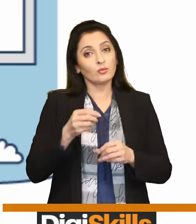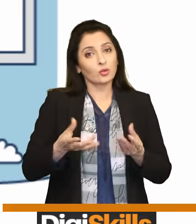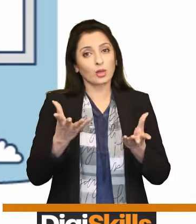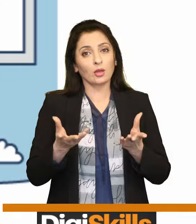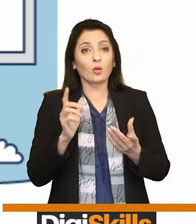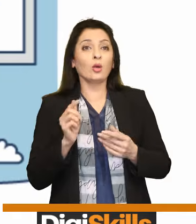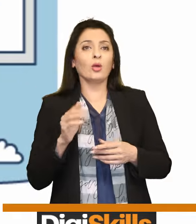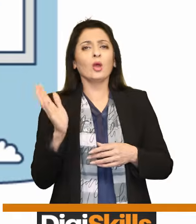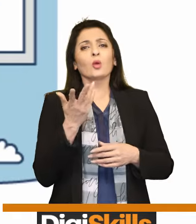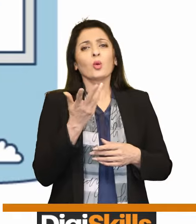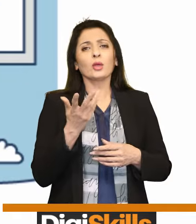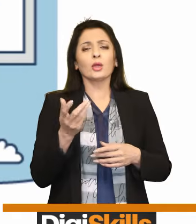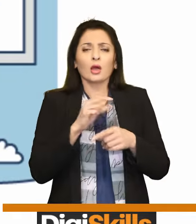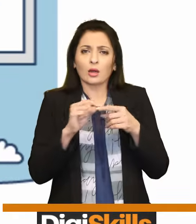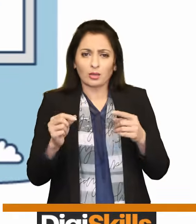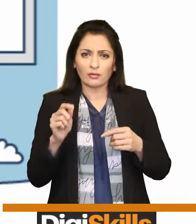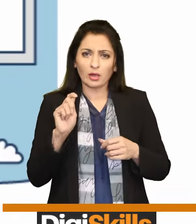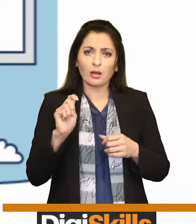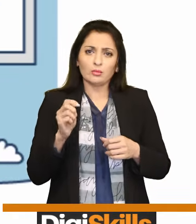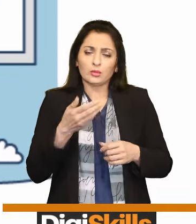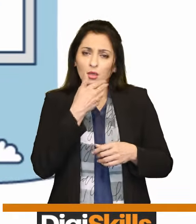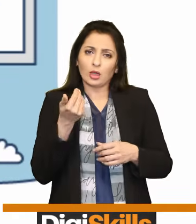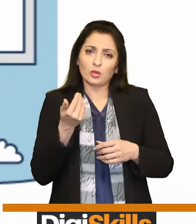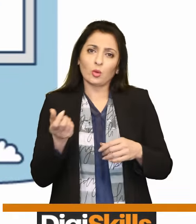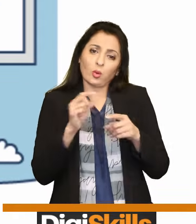Someone wants to bid at night and work during the day-time.